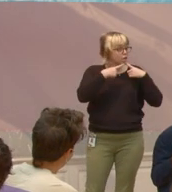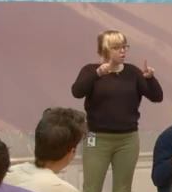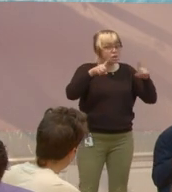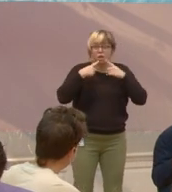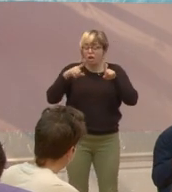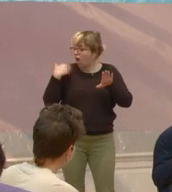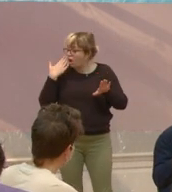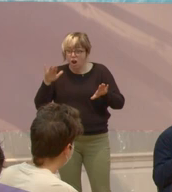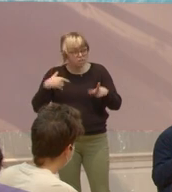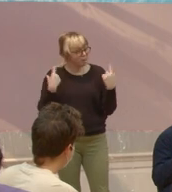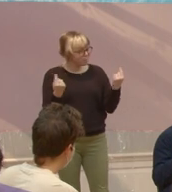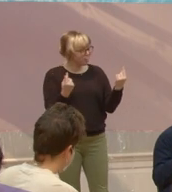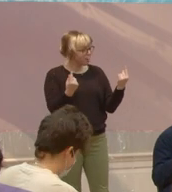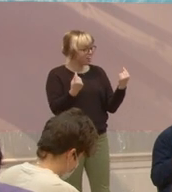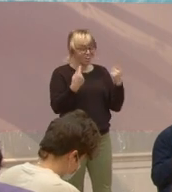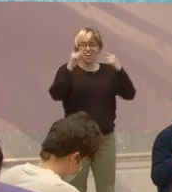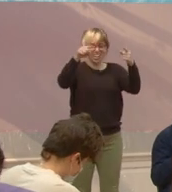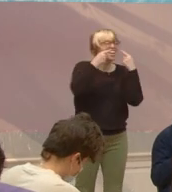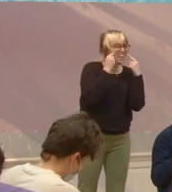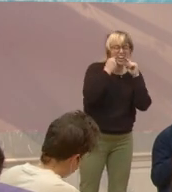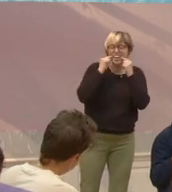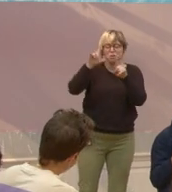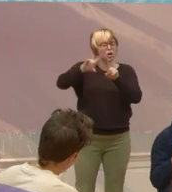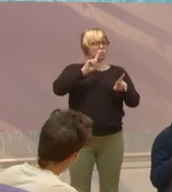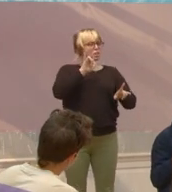that's what I was doing. But I guess. And what I learned there